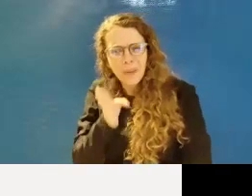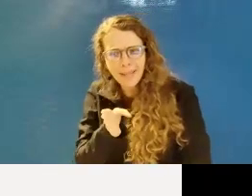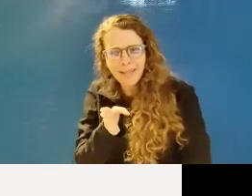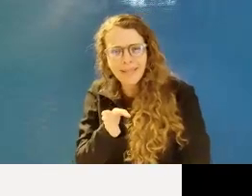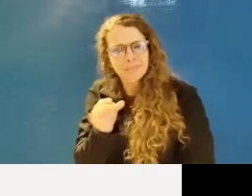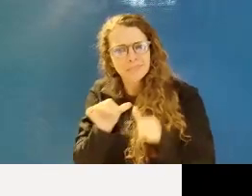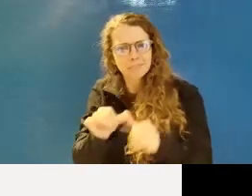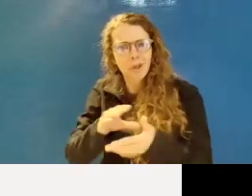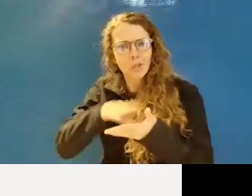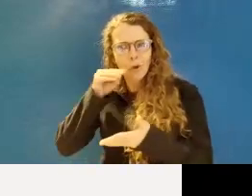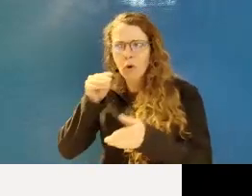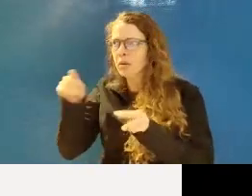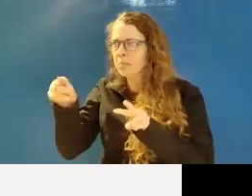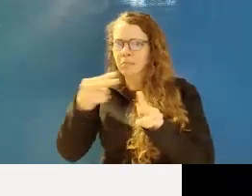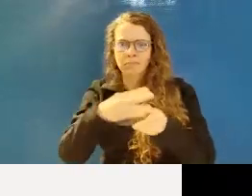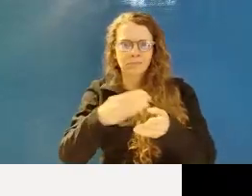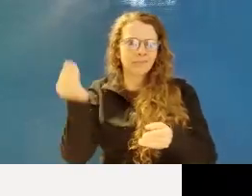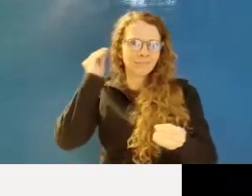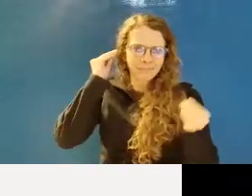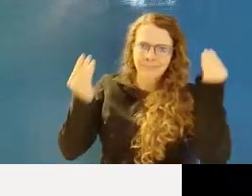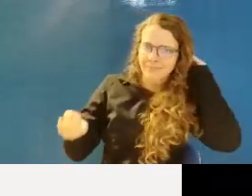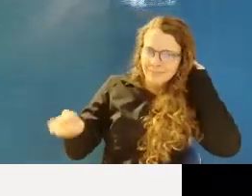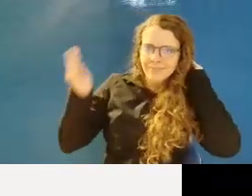to learn from each other about that. Okay.